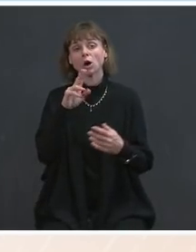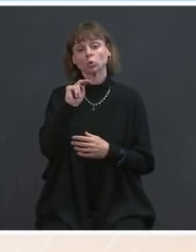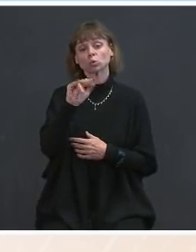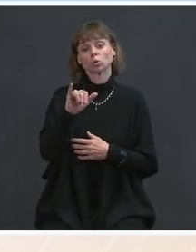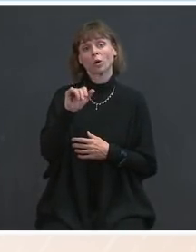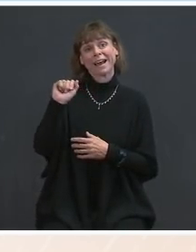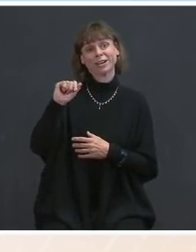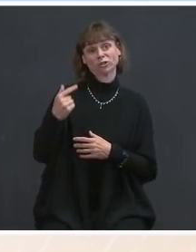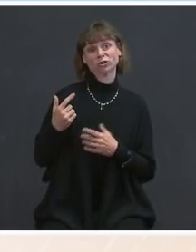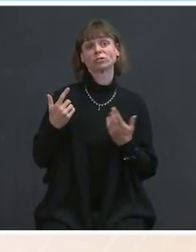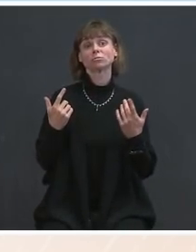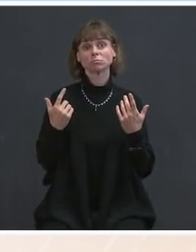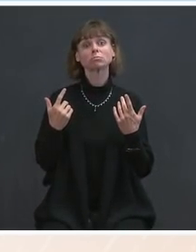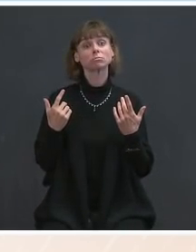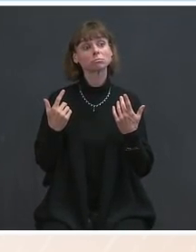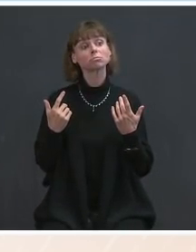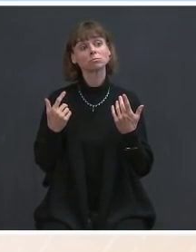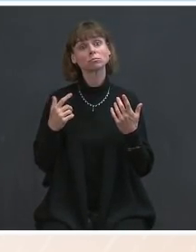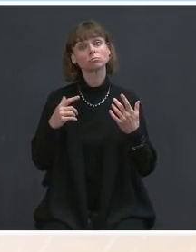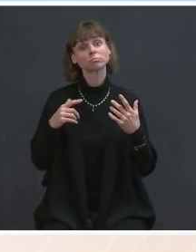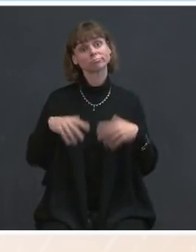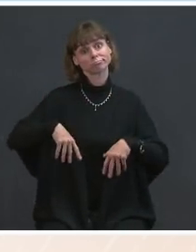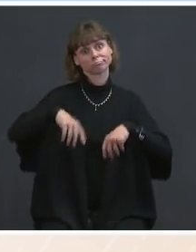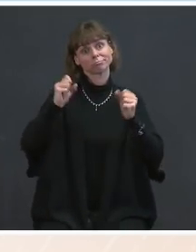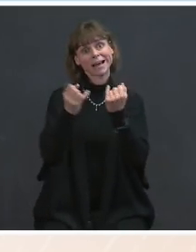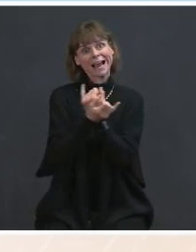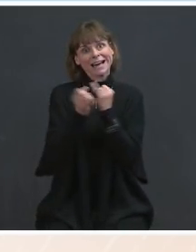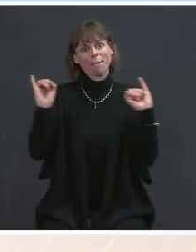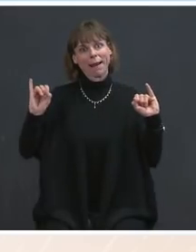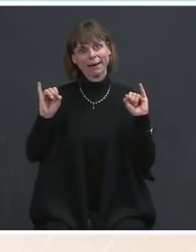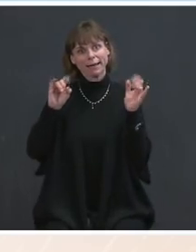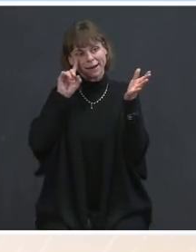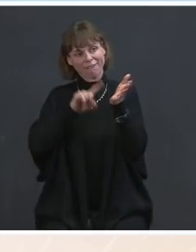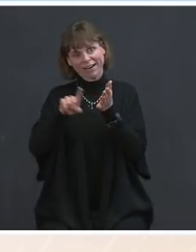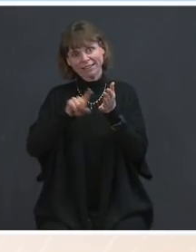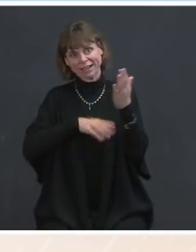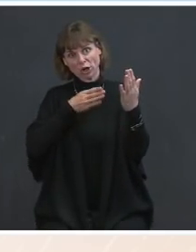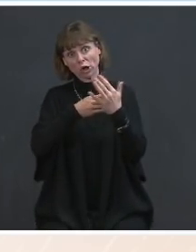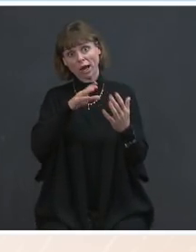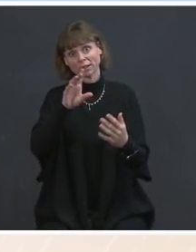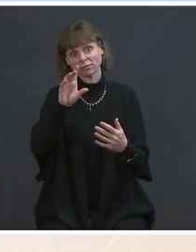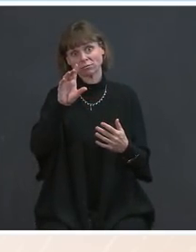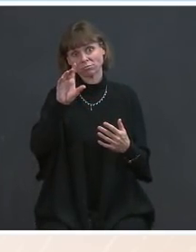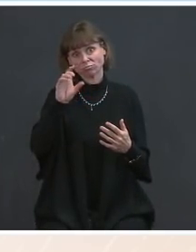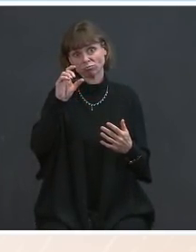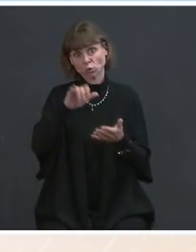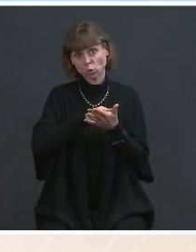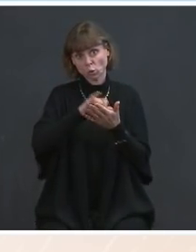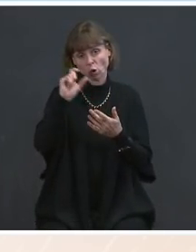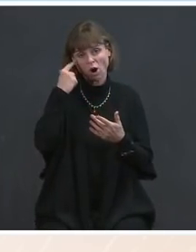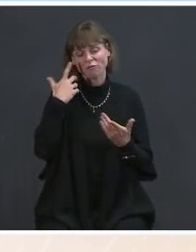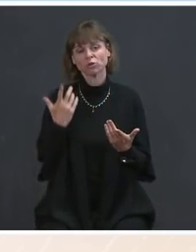an independent investigation against Governor Cuomo, and that is appropriate. And the President believes that's appropriate, as does the Vice President.